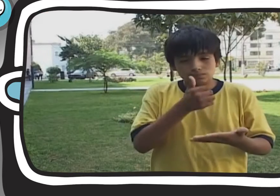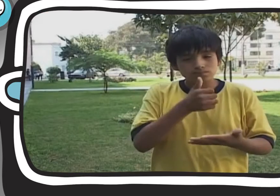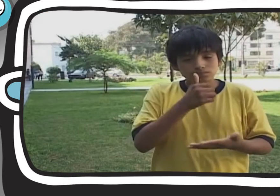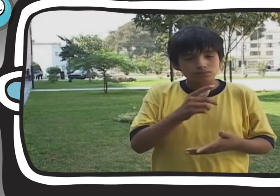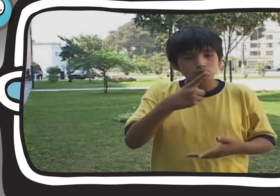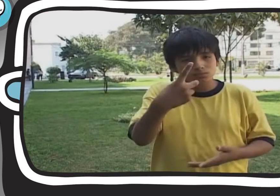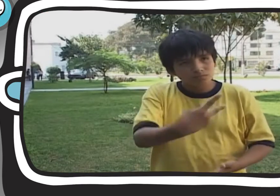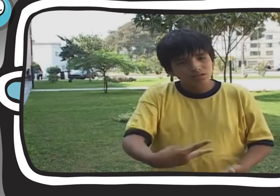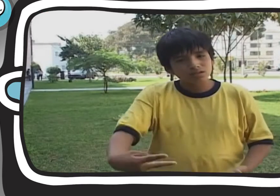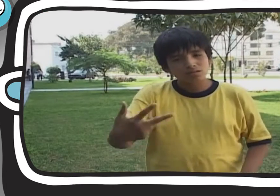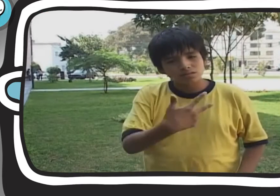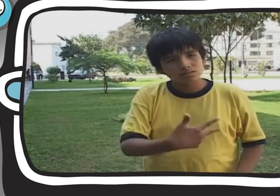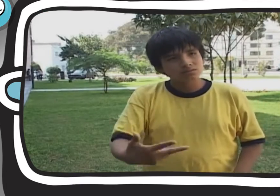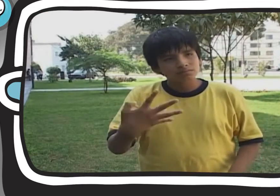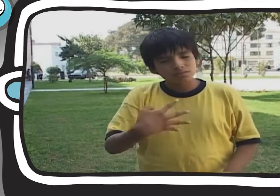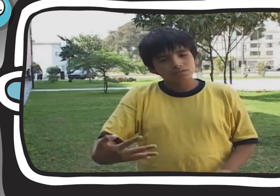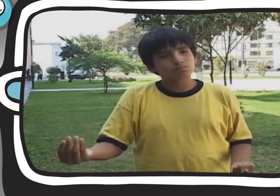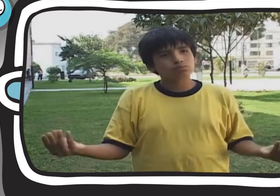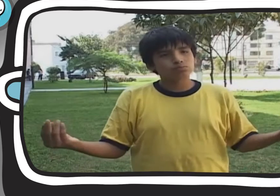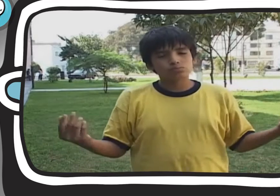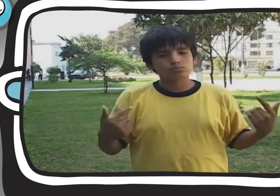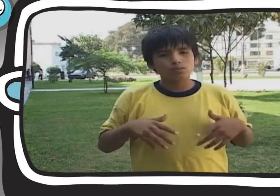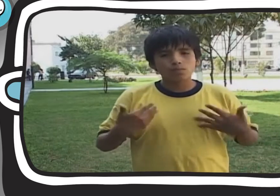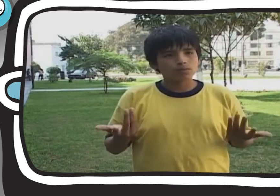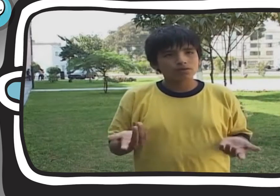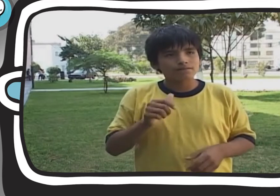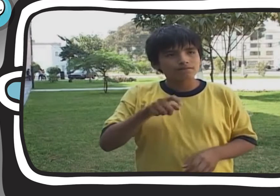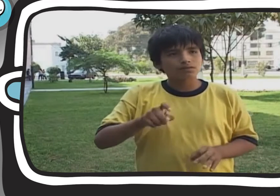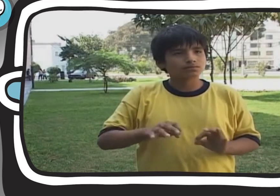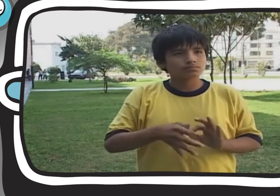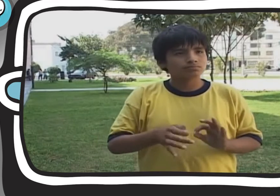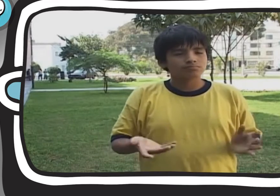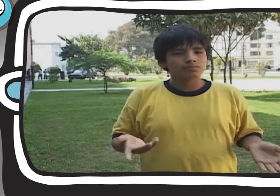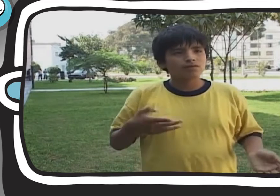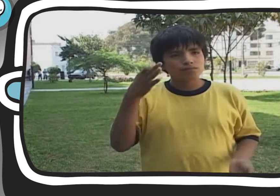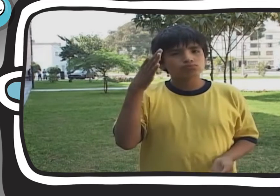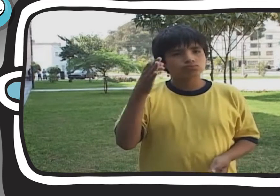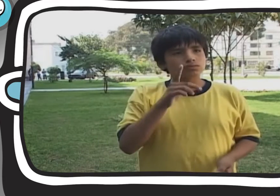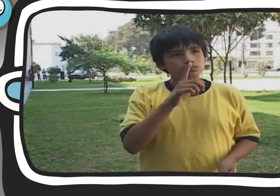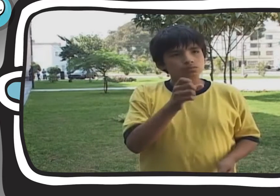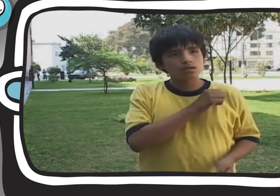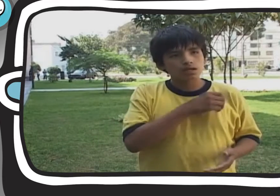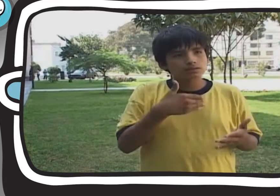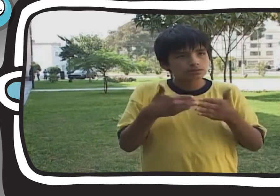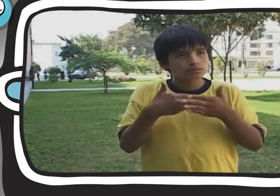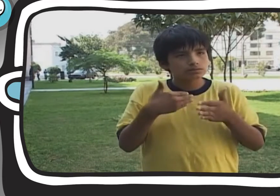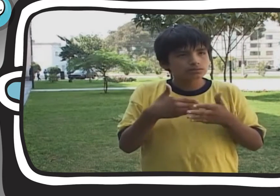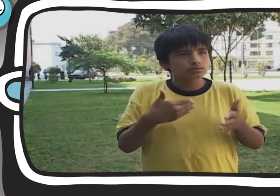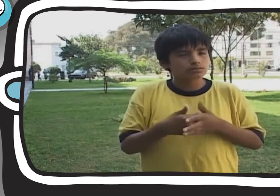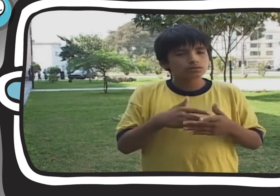It's been two or three weeks And they haven’t hired interpreters And I want to go to high school I also want to go to College